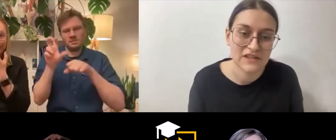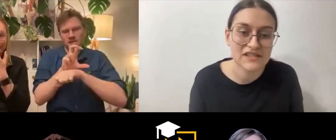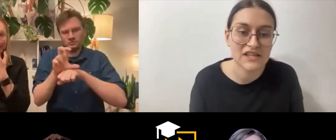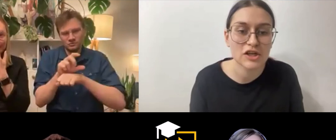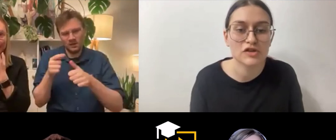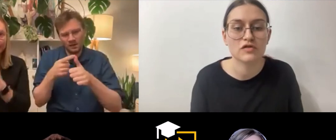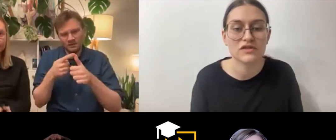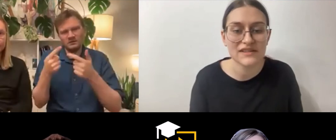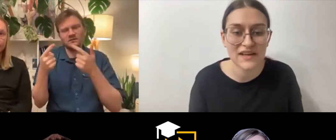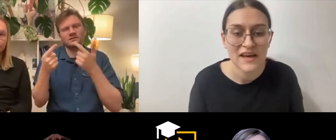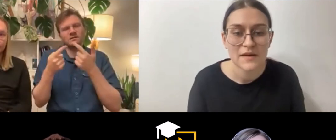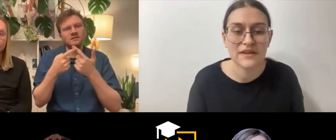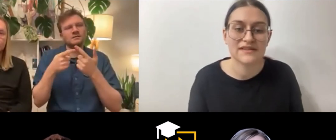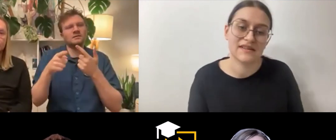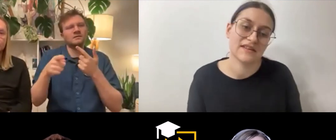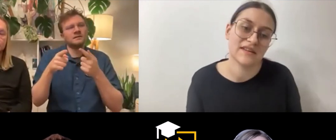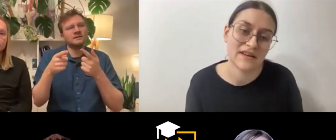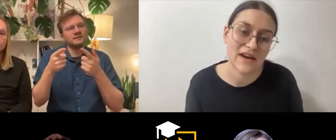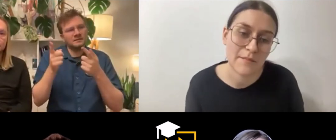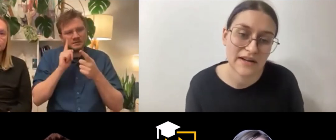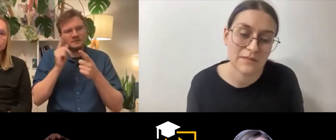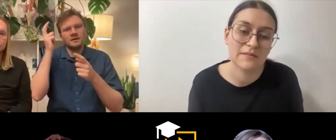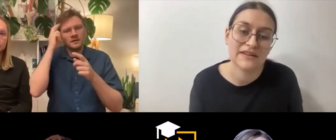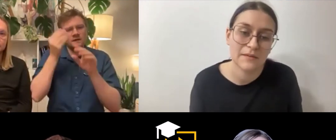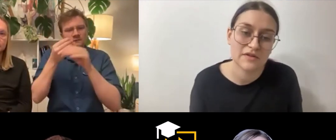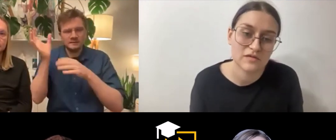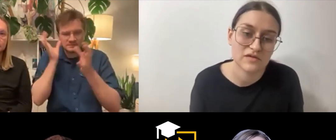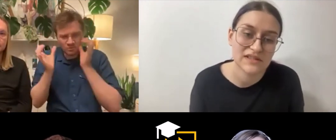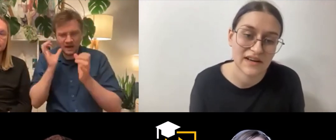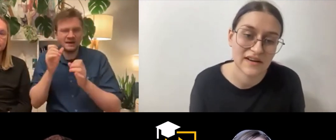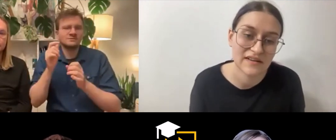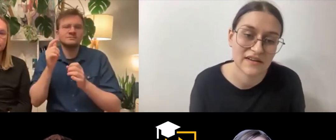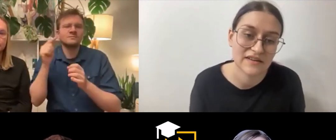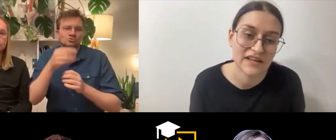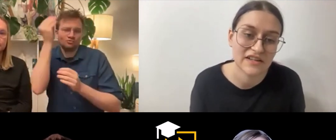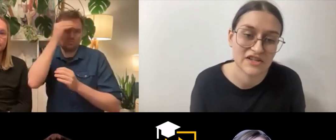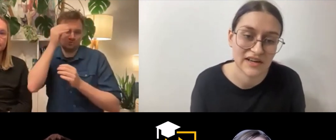The difference between a hearing aid and an implant is technical.